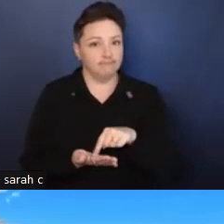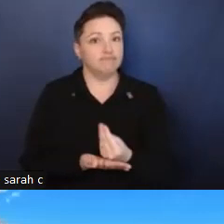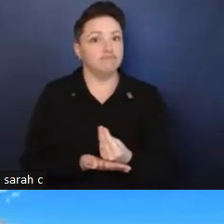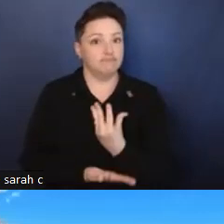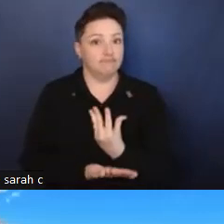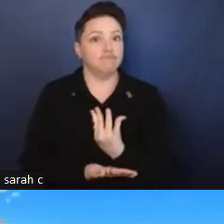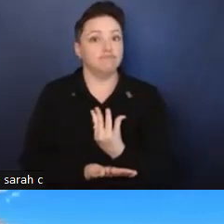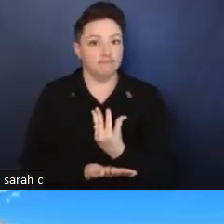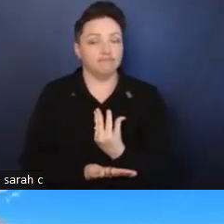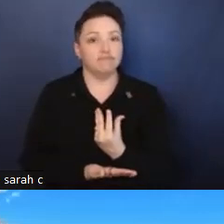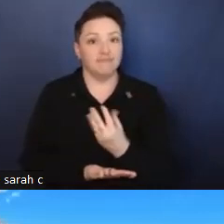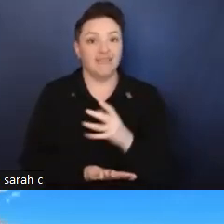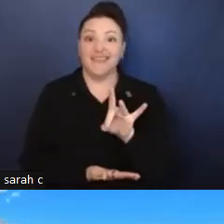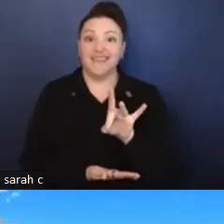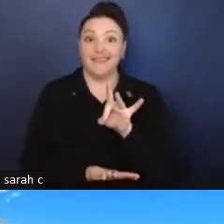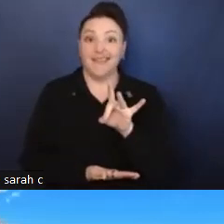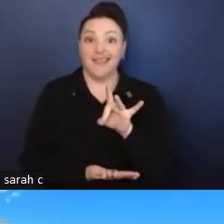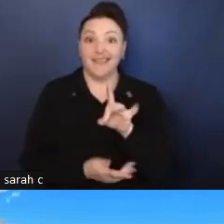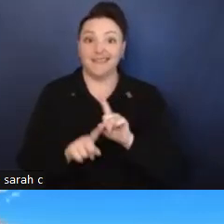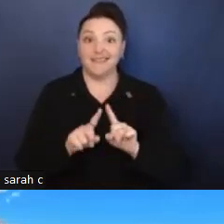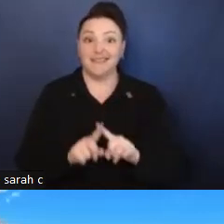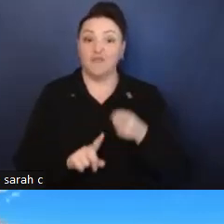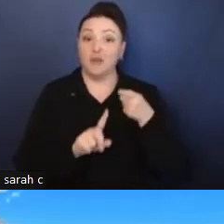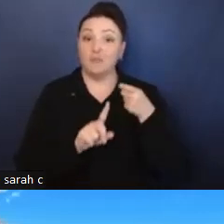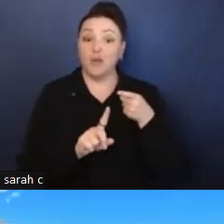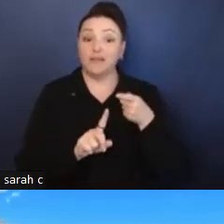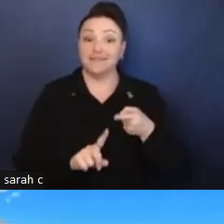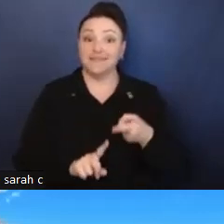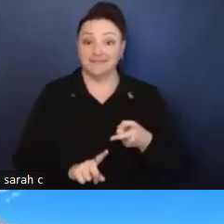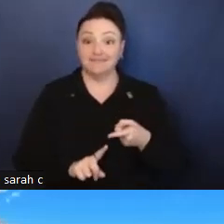different bullet points here eight different things it offers with this latest update.